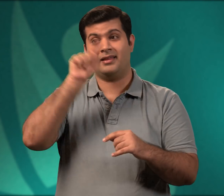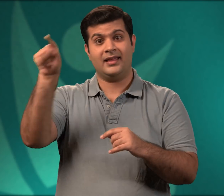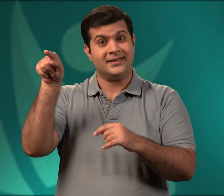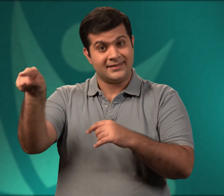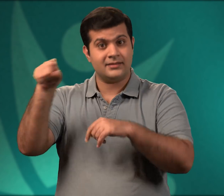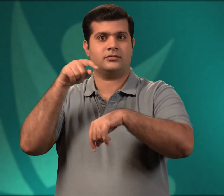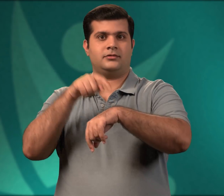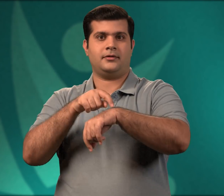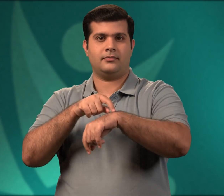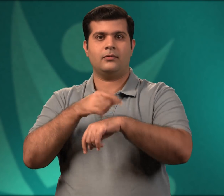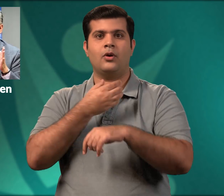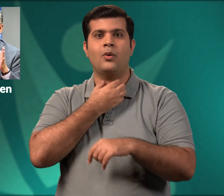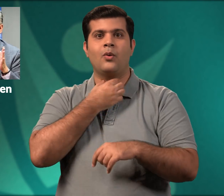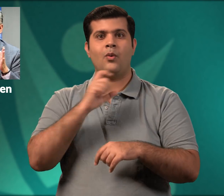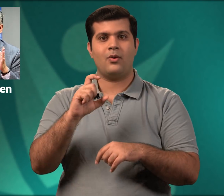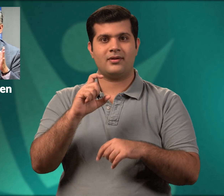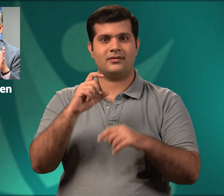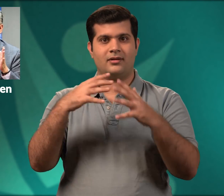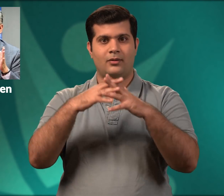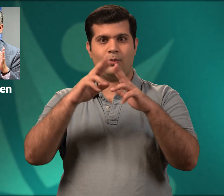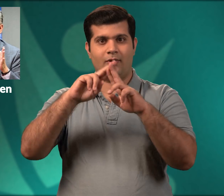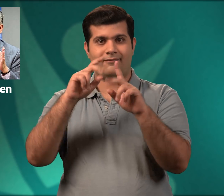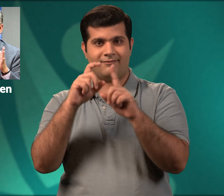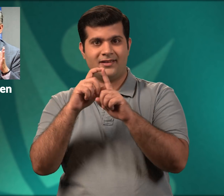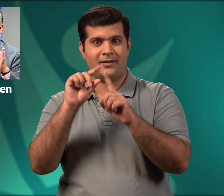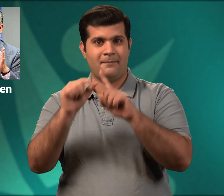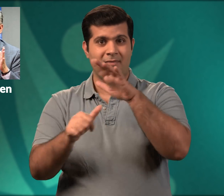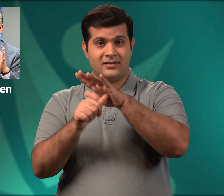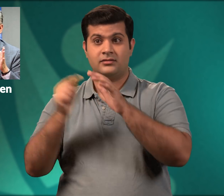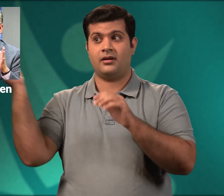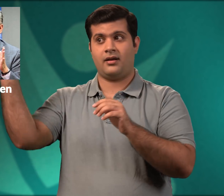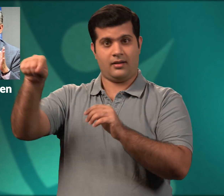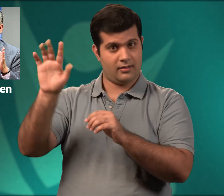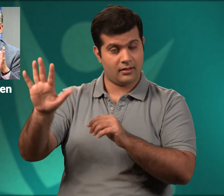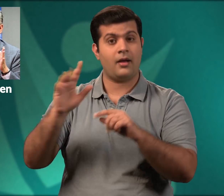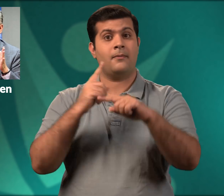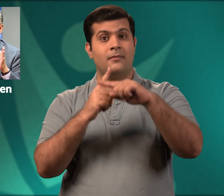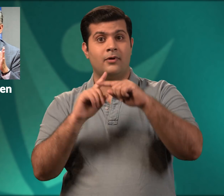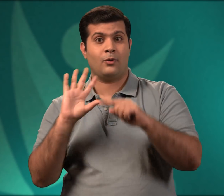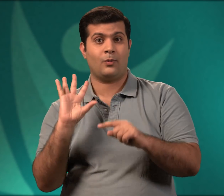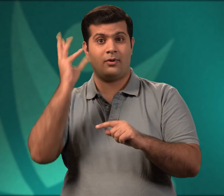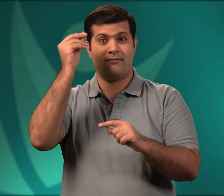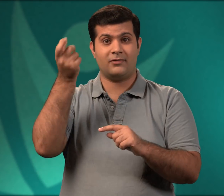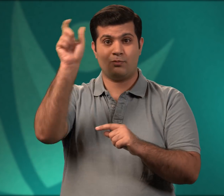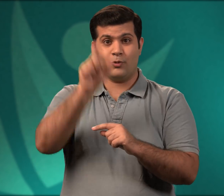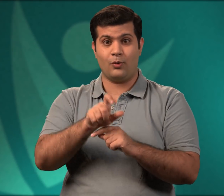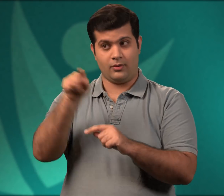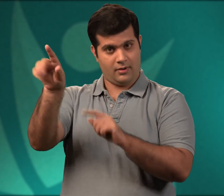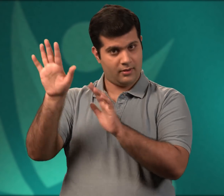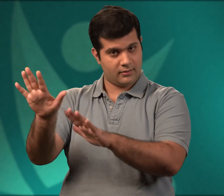Colin Allen President of WFD and the WFDYS Board members were also present.